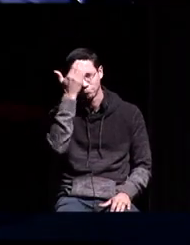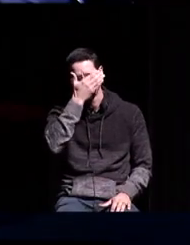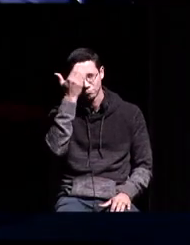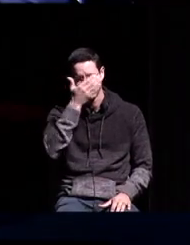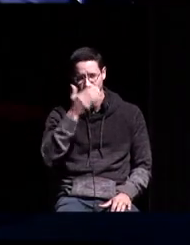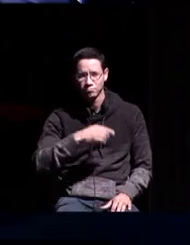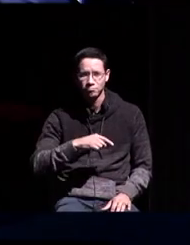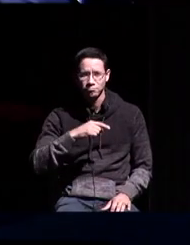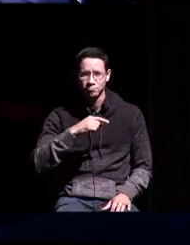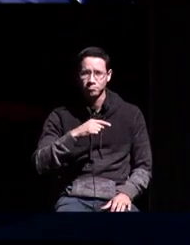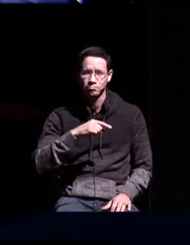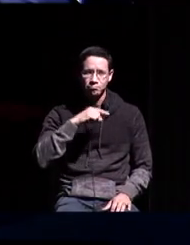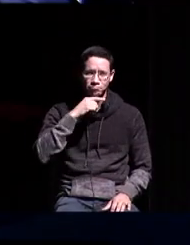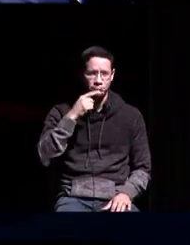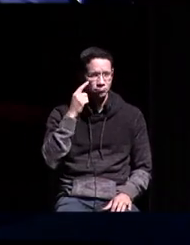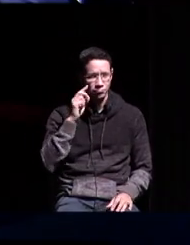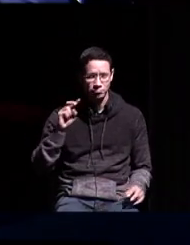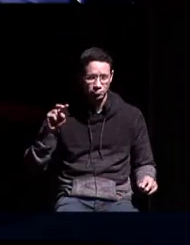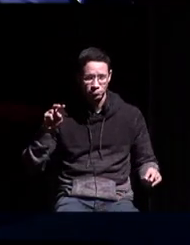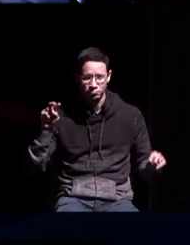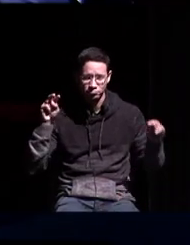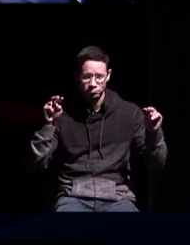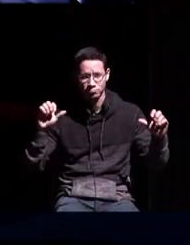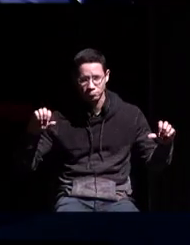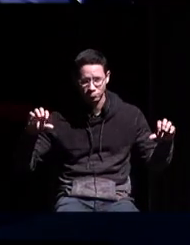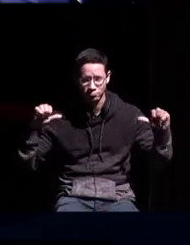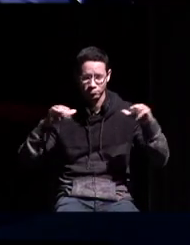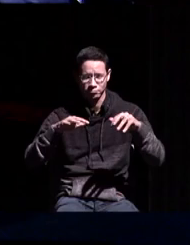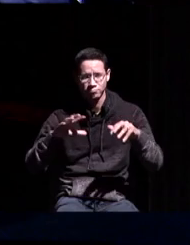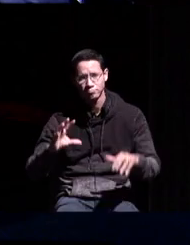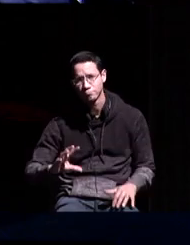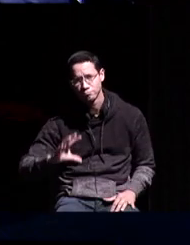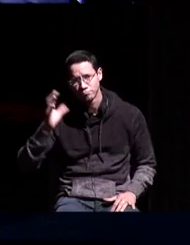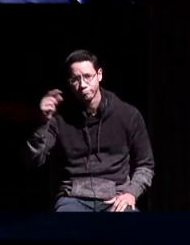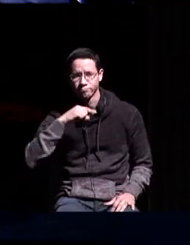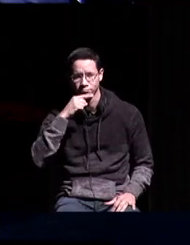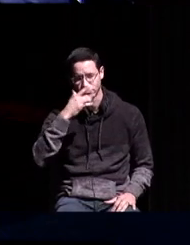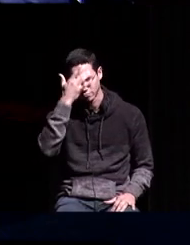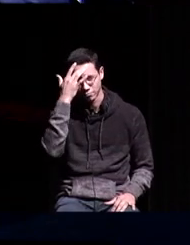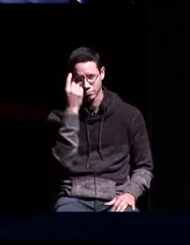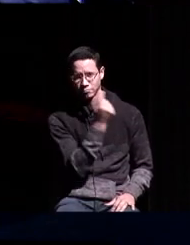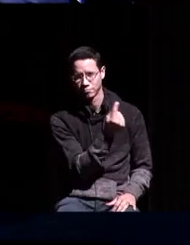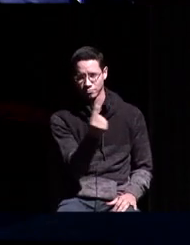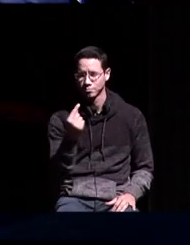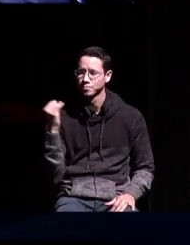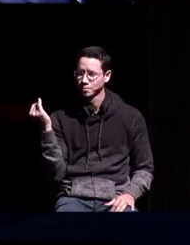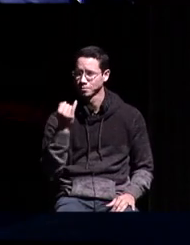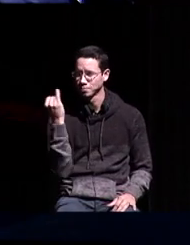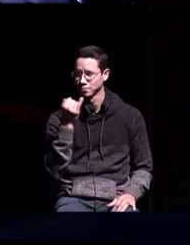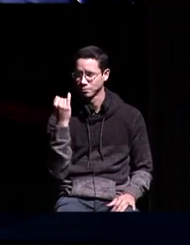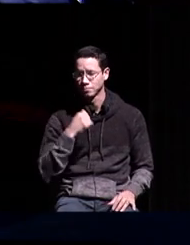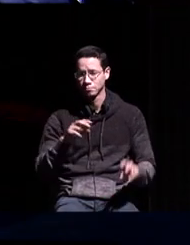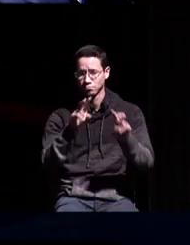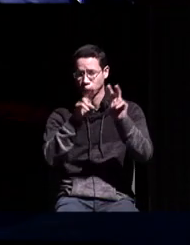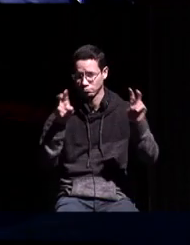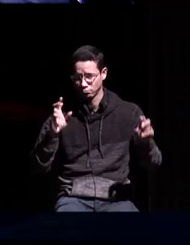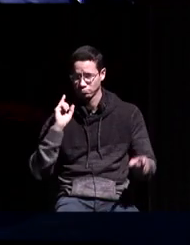won’t happen without them. So I think we can discuss this subject in this event.